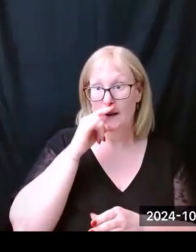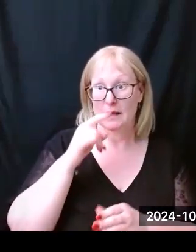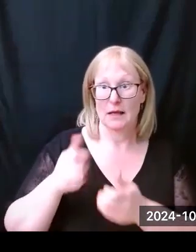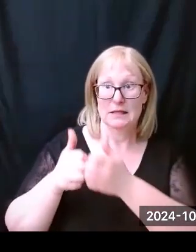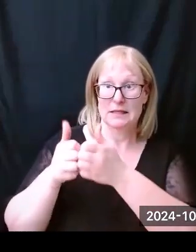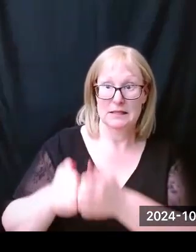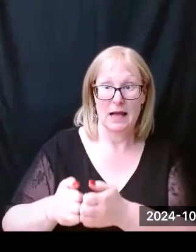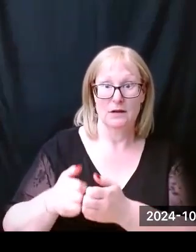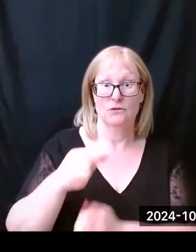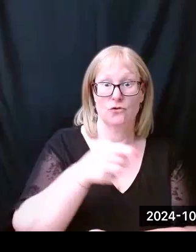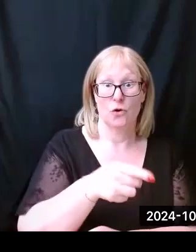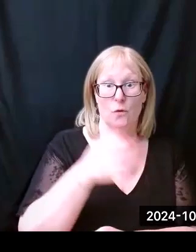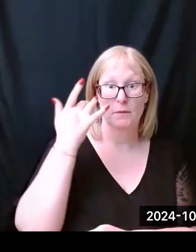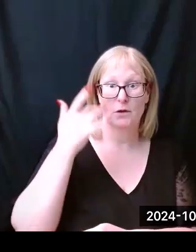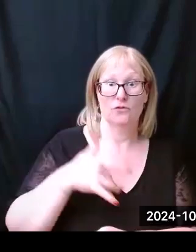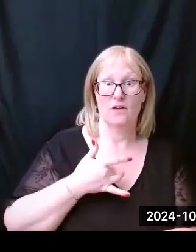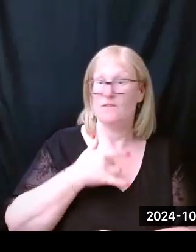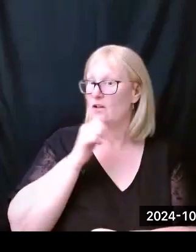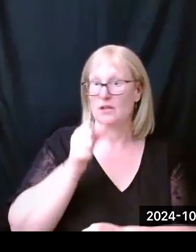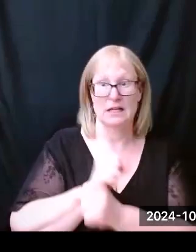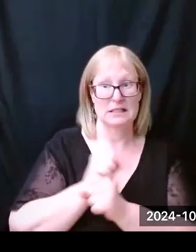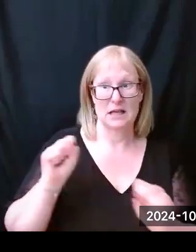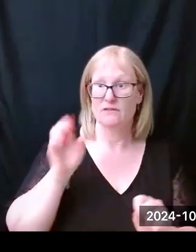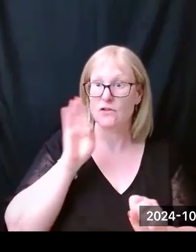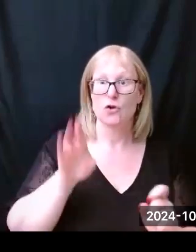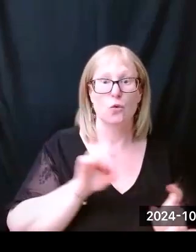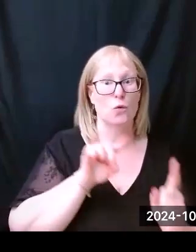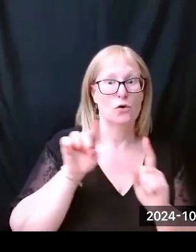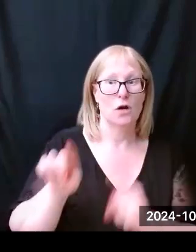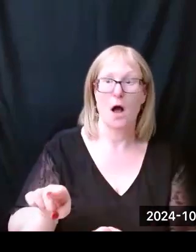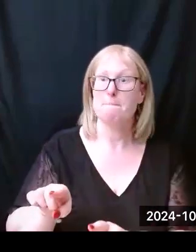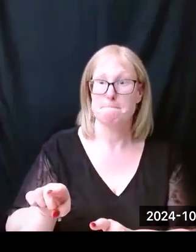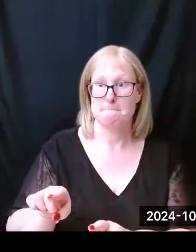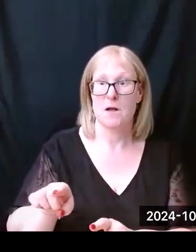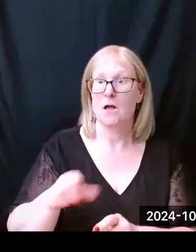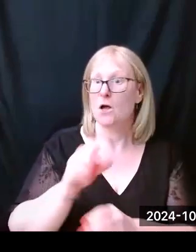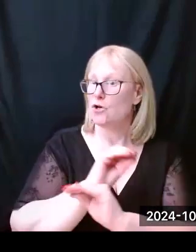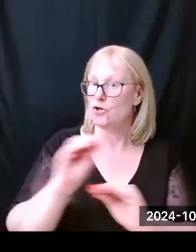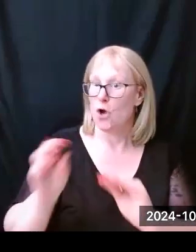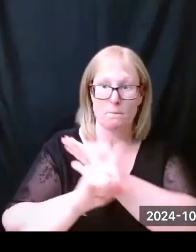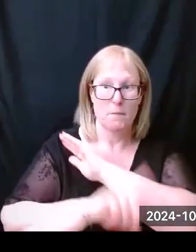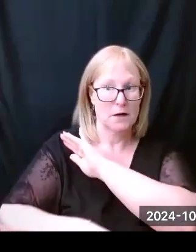they feel unsafe that you will come get them? No questions asked, no punishment, no yelling.